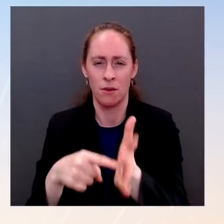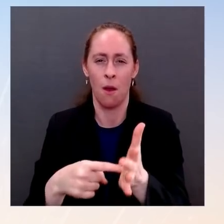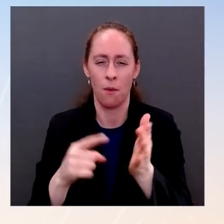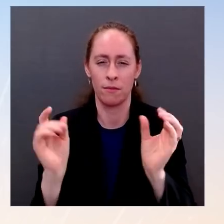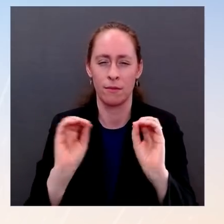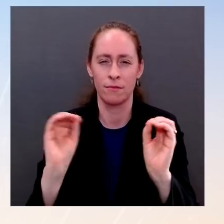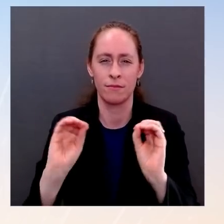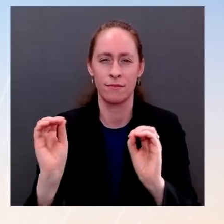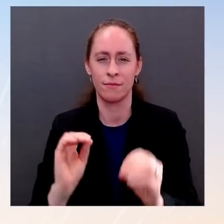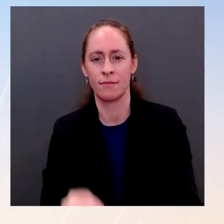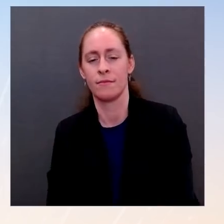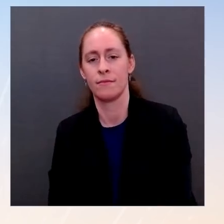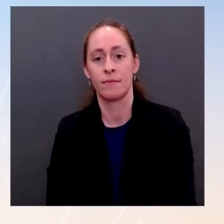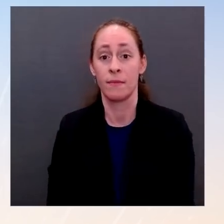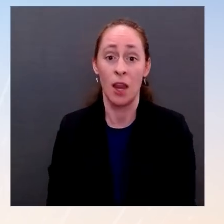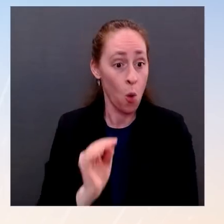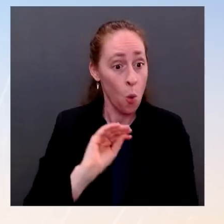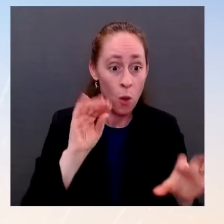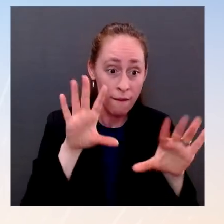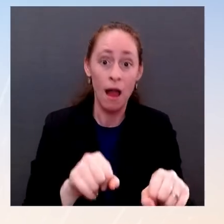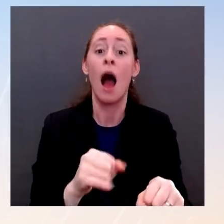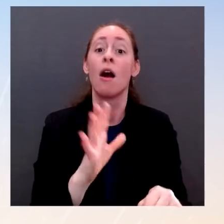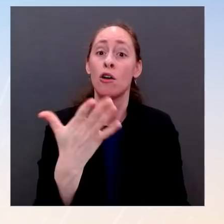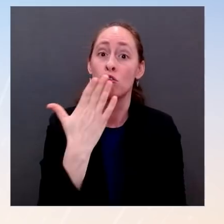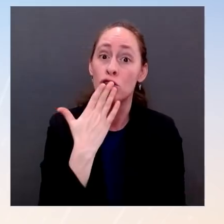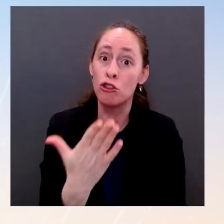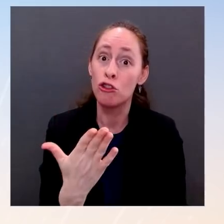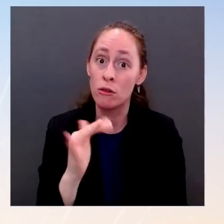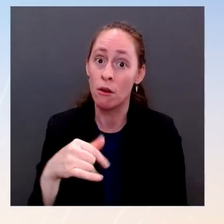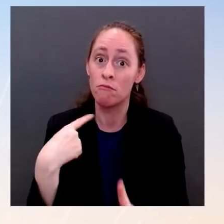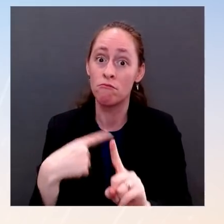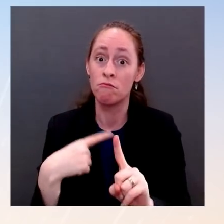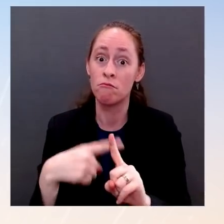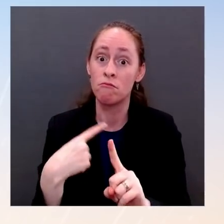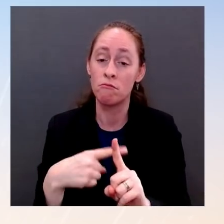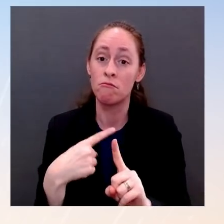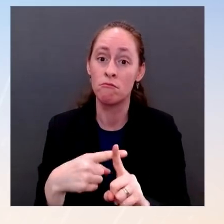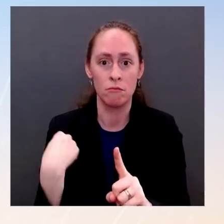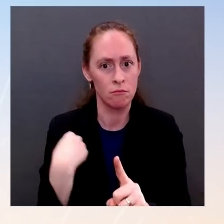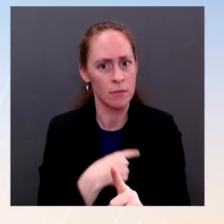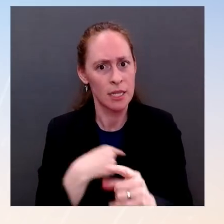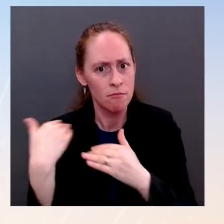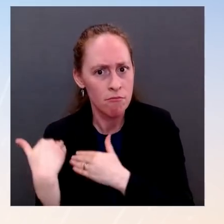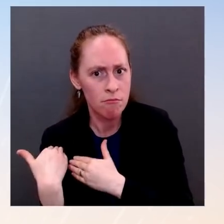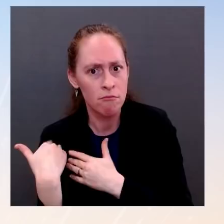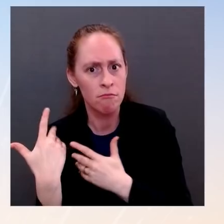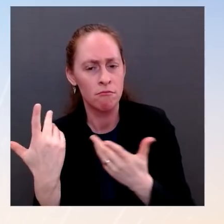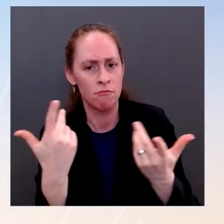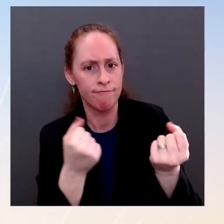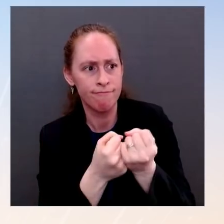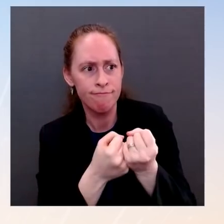to Ukrainians to leave the door to diplomacy open. The Press: If I could try one more time, on Zelenskyy. We do have reporting